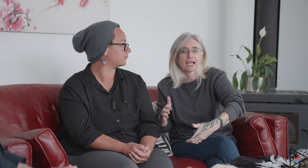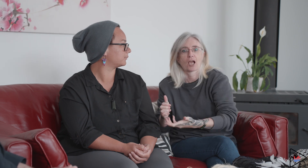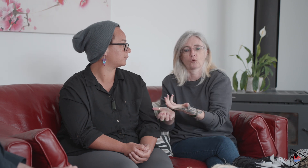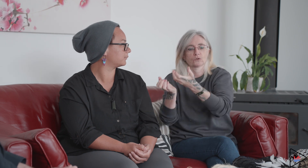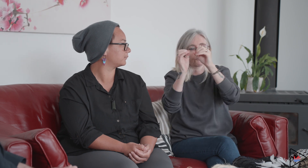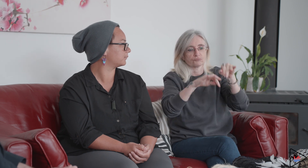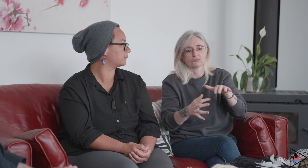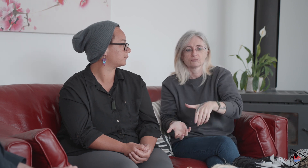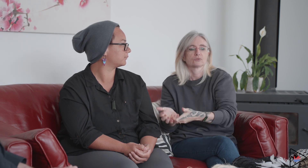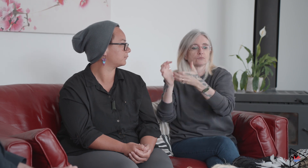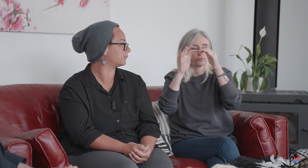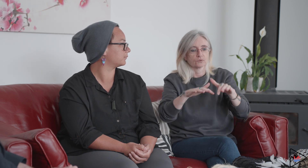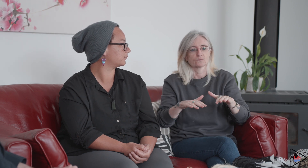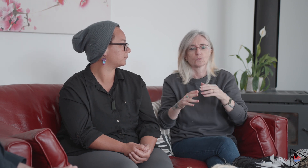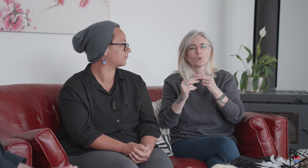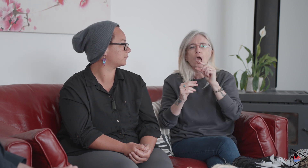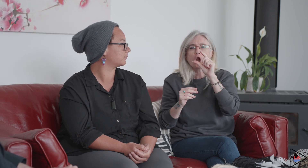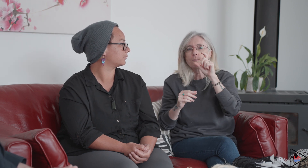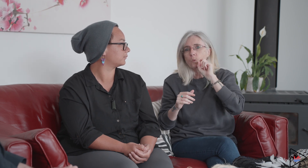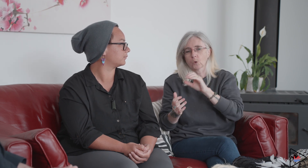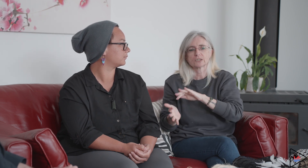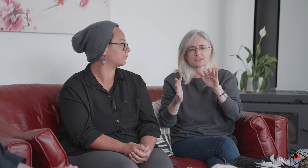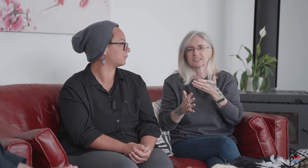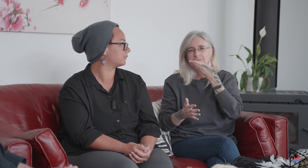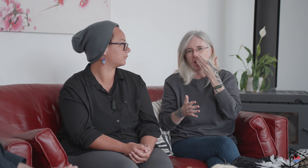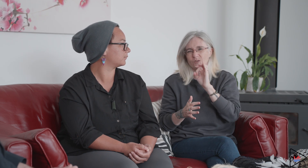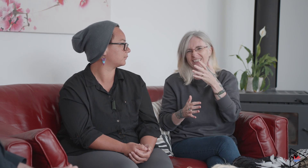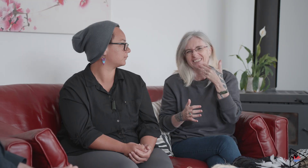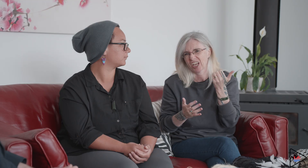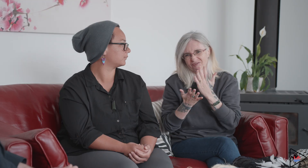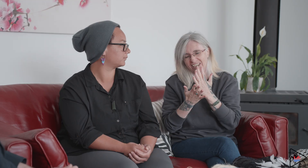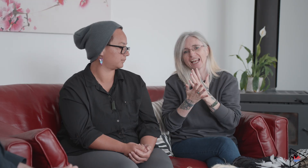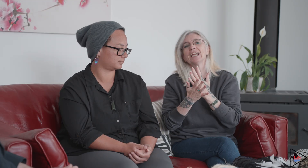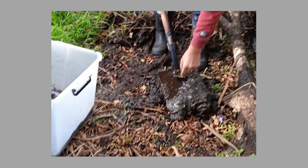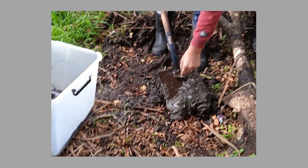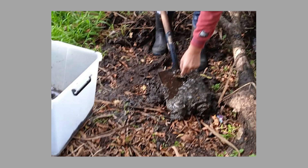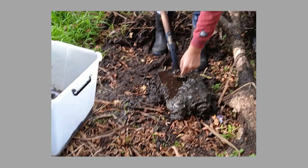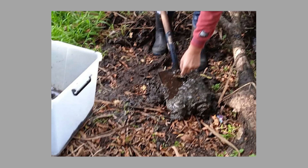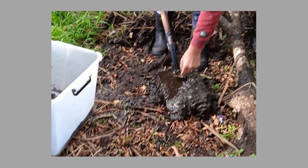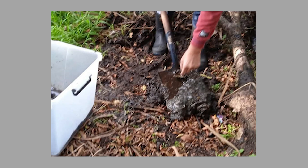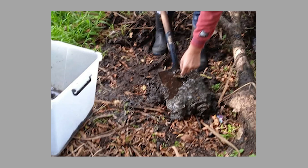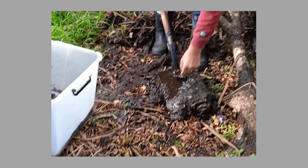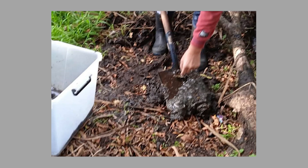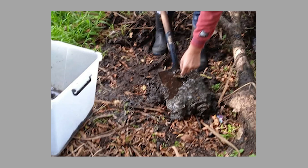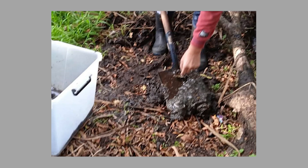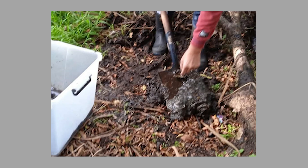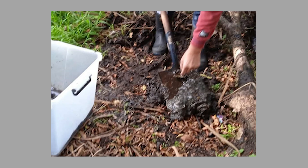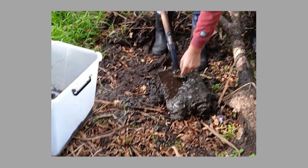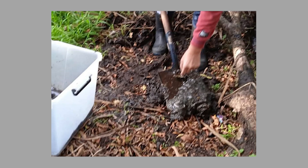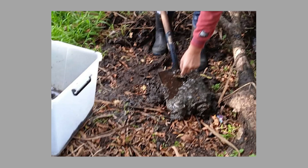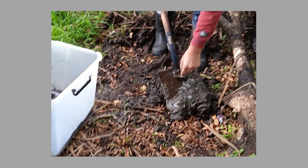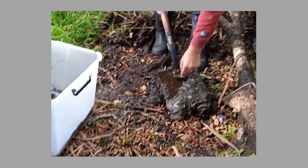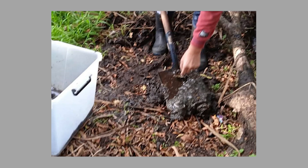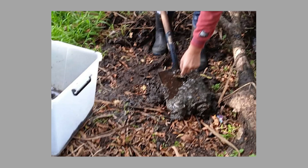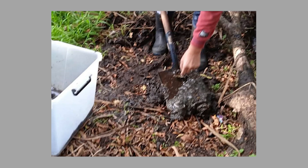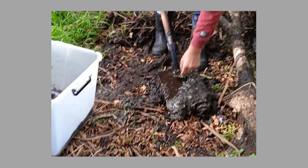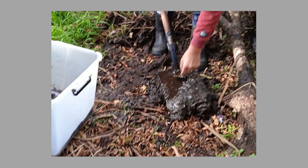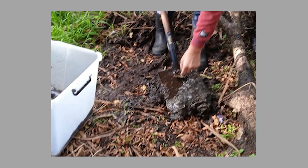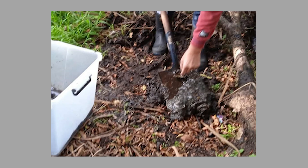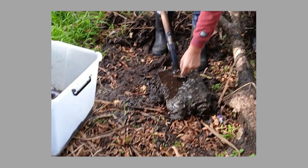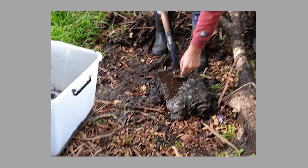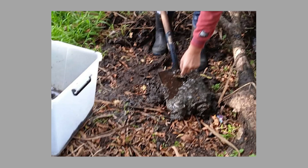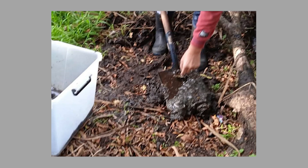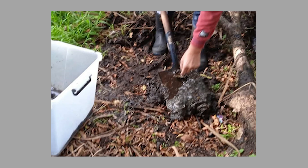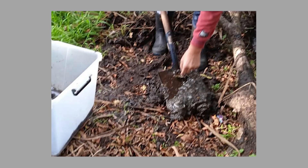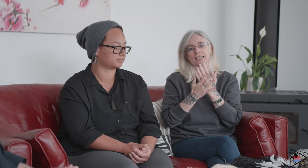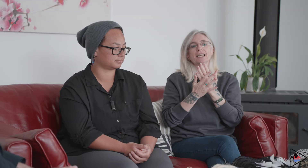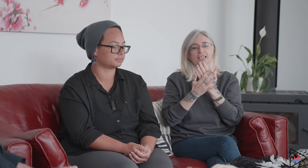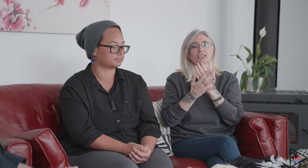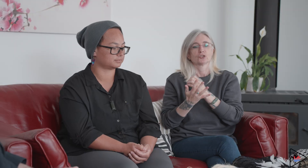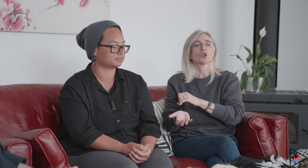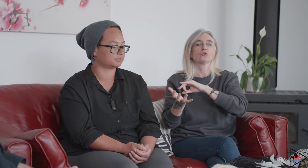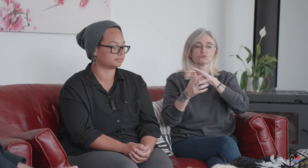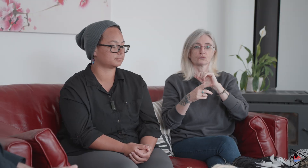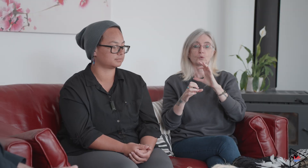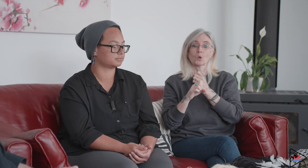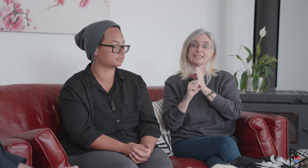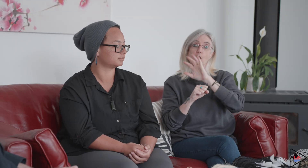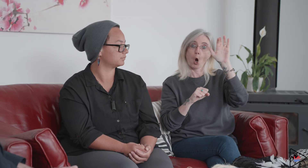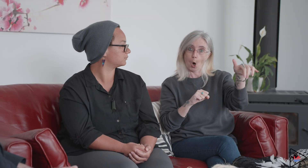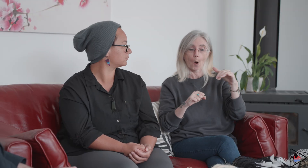mud into the bin with a little bit of water. Actually, doesn't necessarily smell very nice.